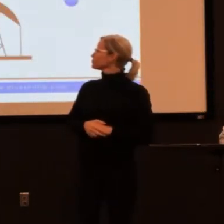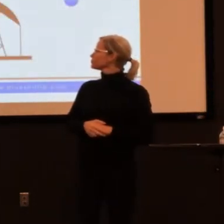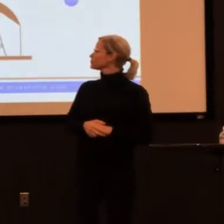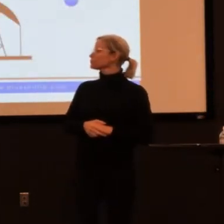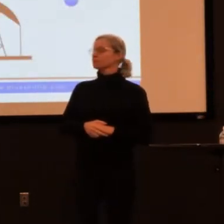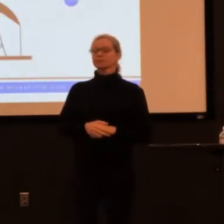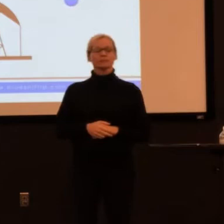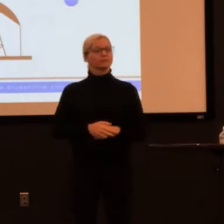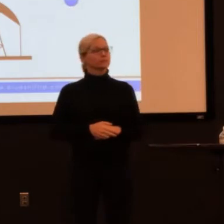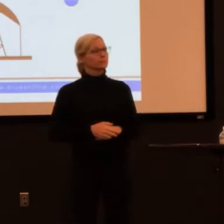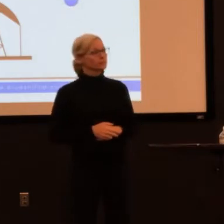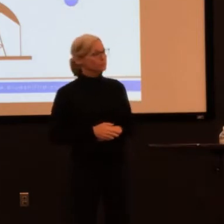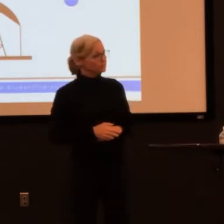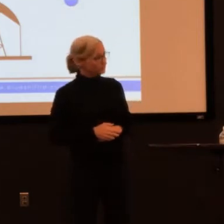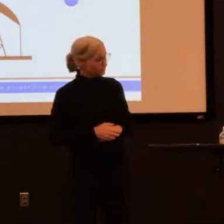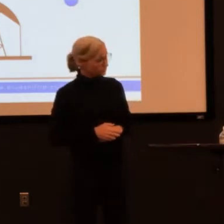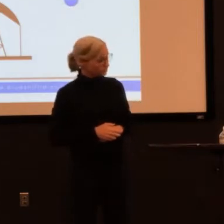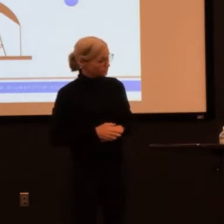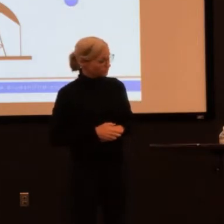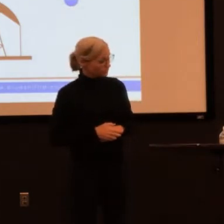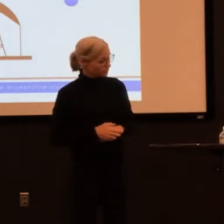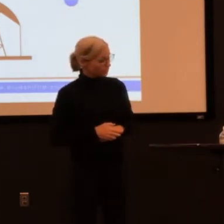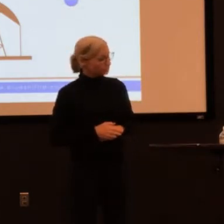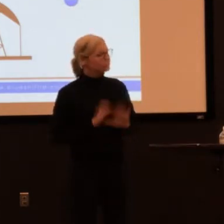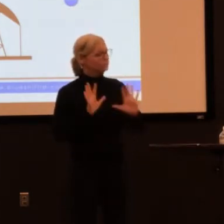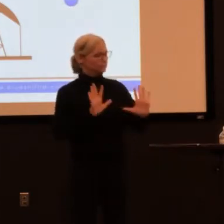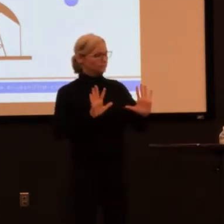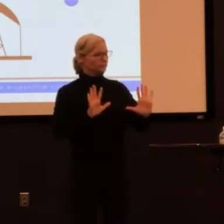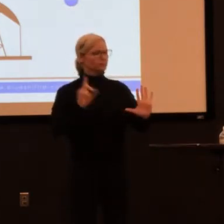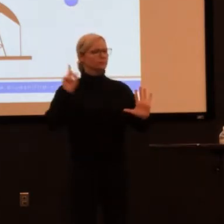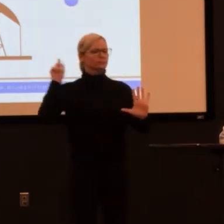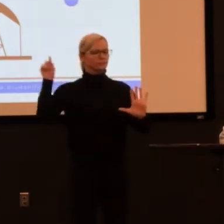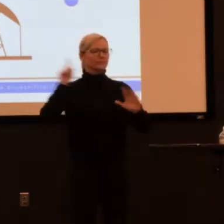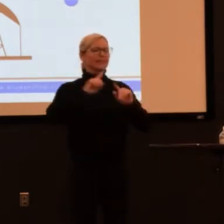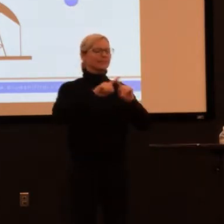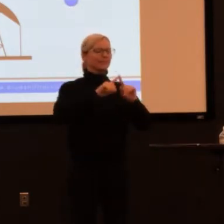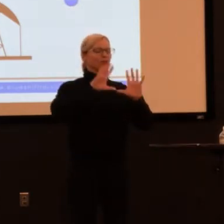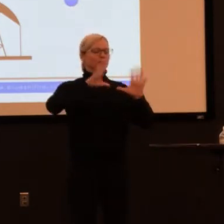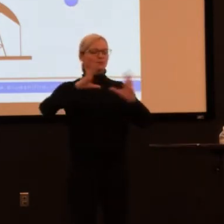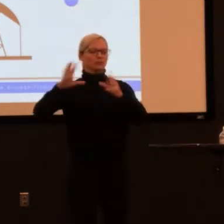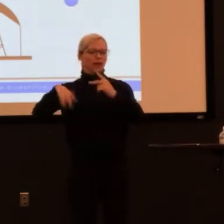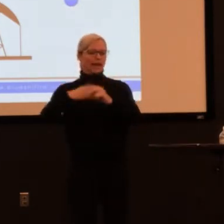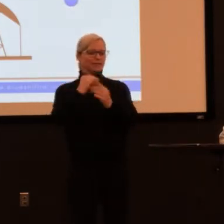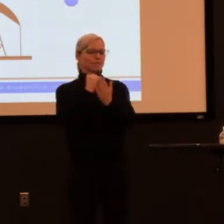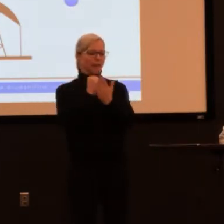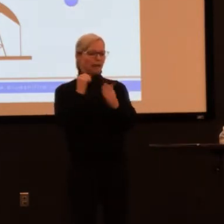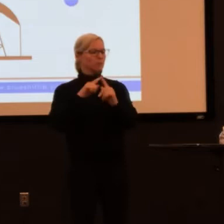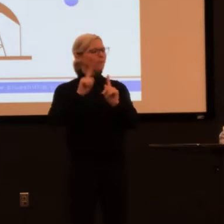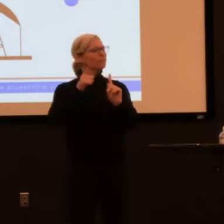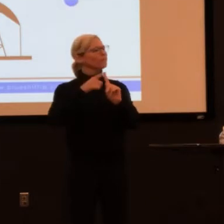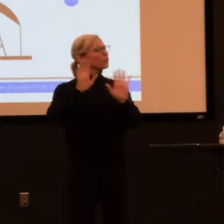Before we say what patents protect, let me mention what a patent is briefly.